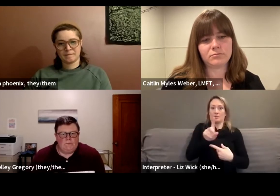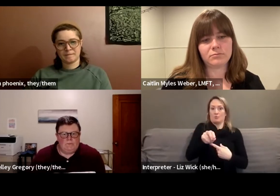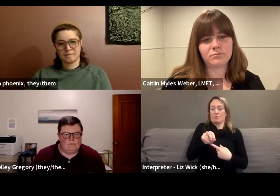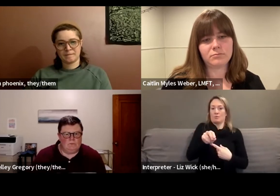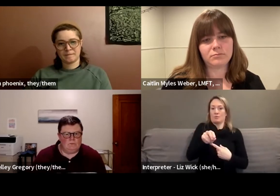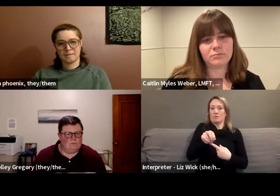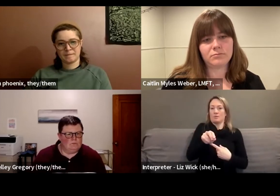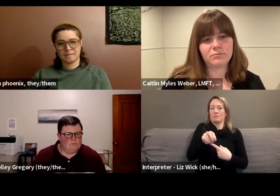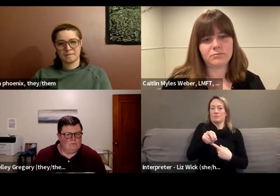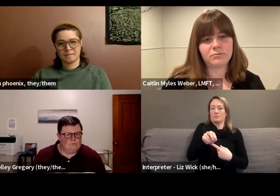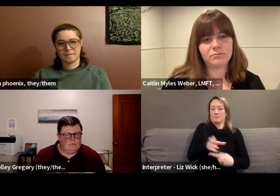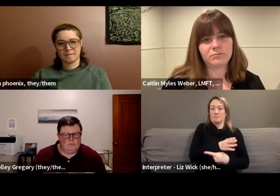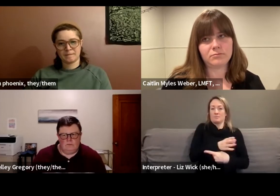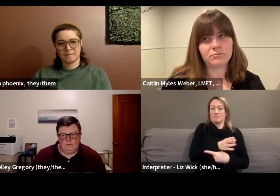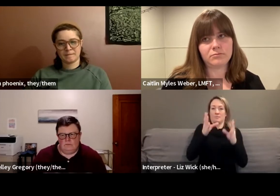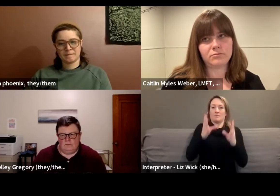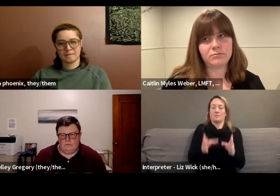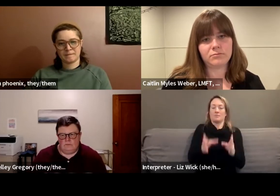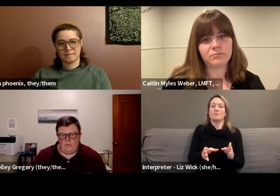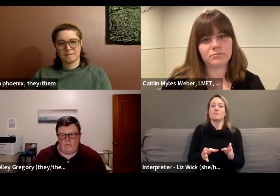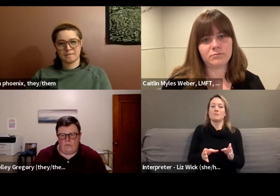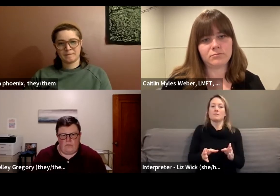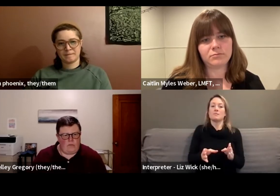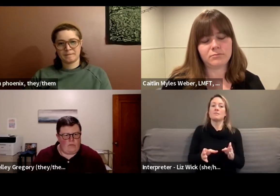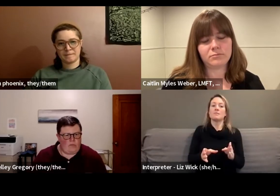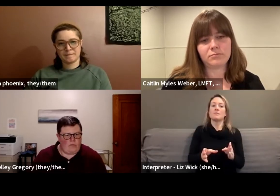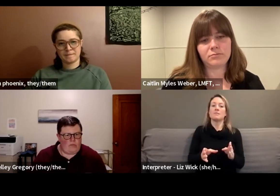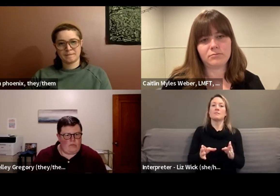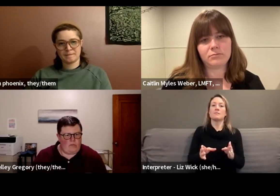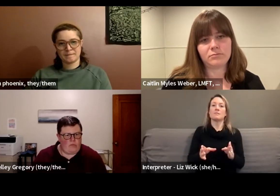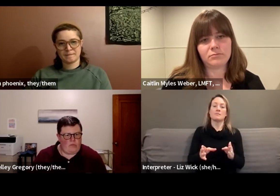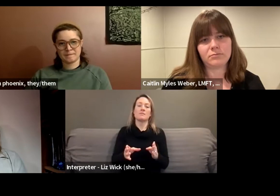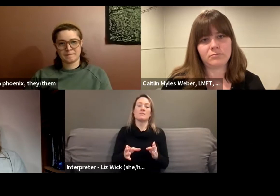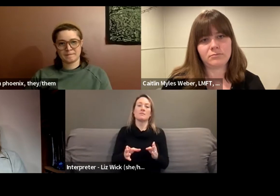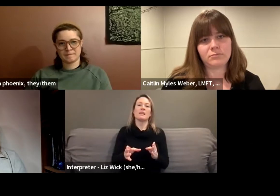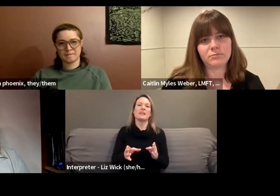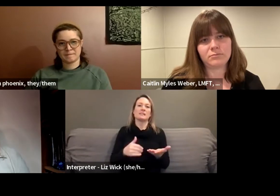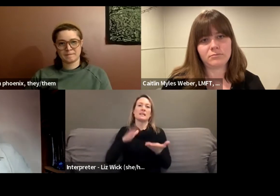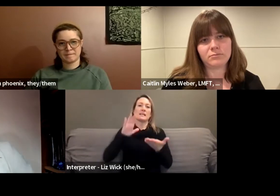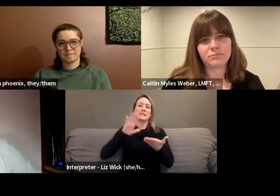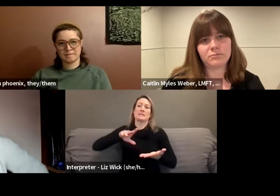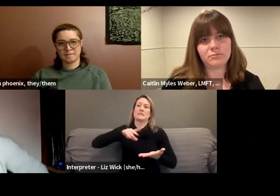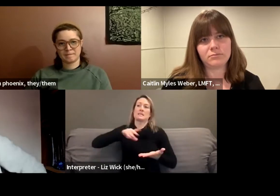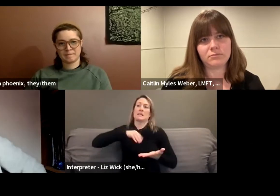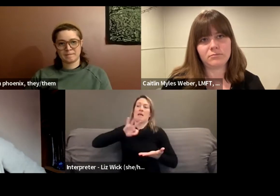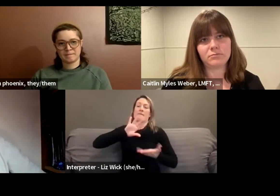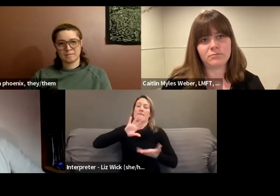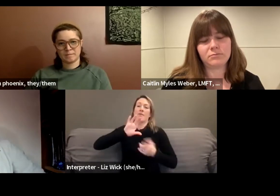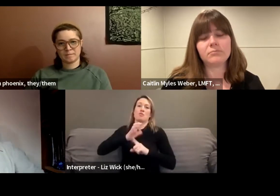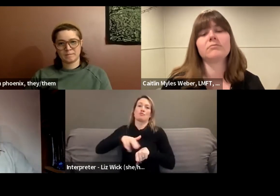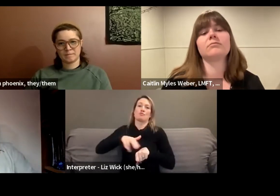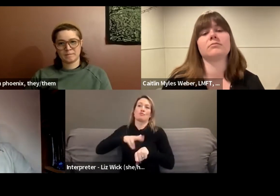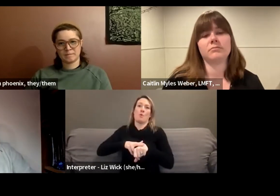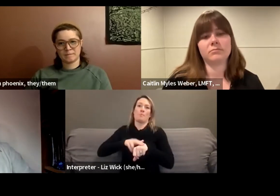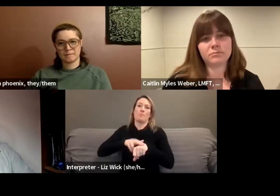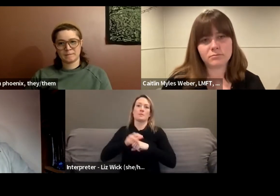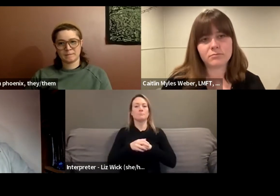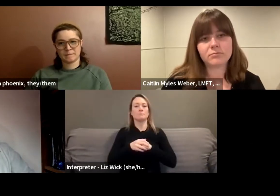will be less susceptible to cultural norms. They are less susceptible to conforming